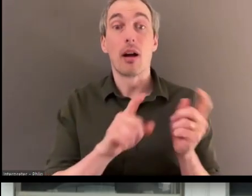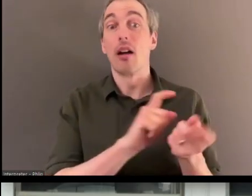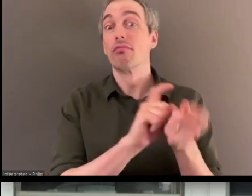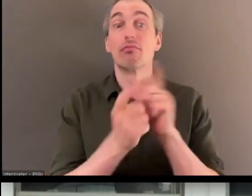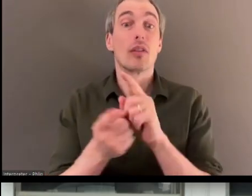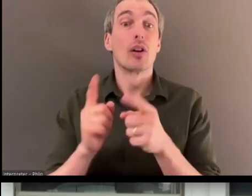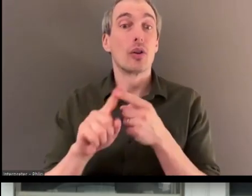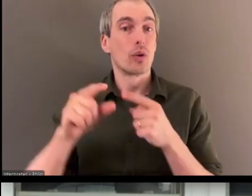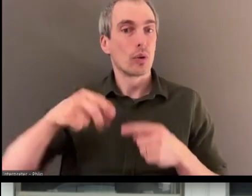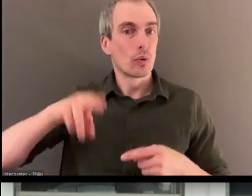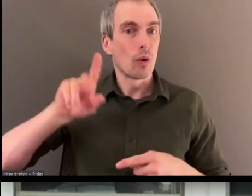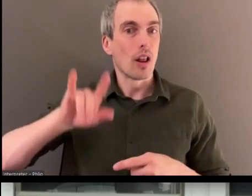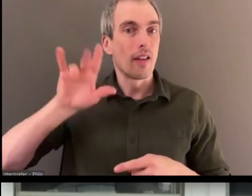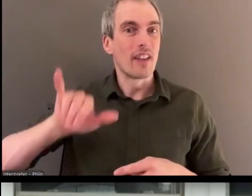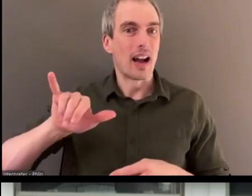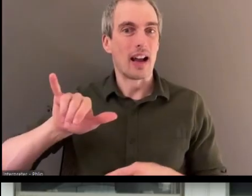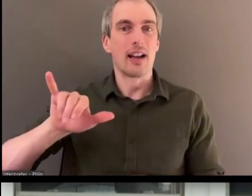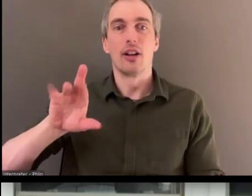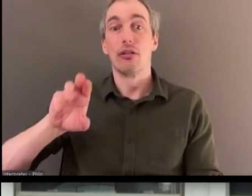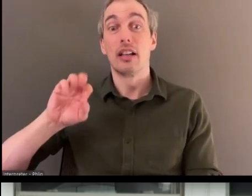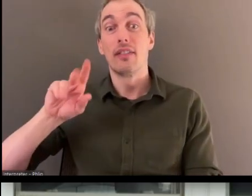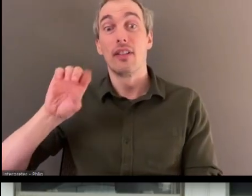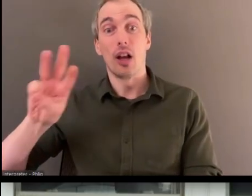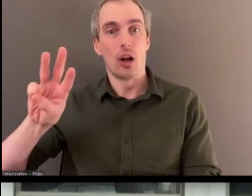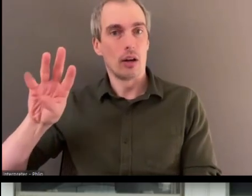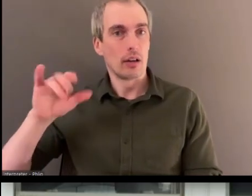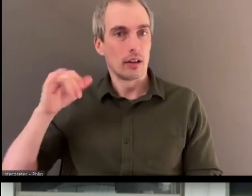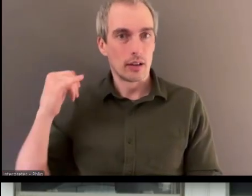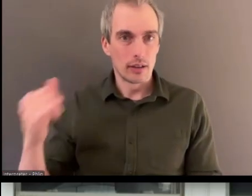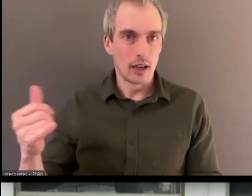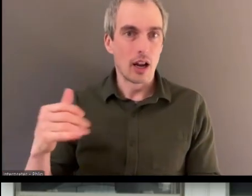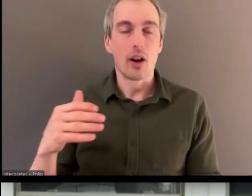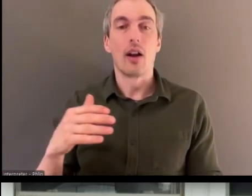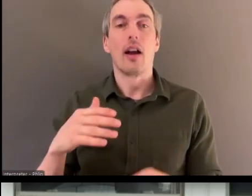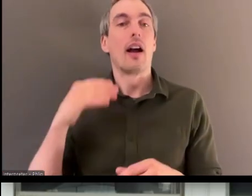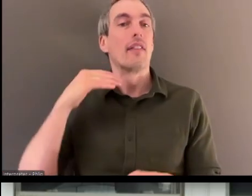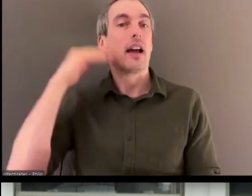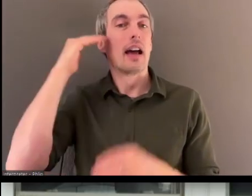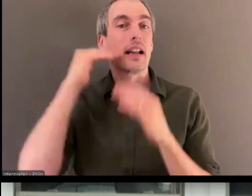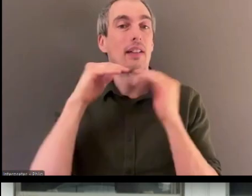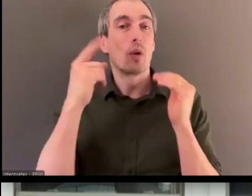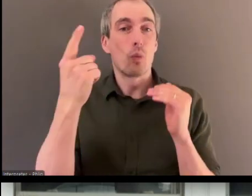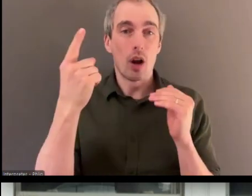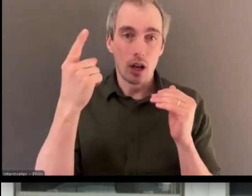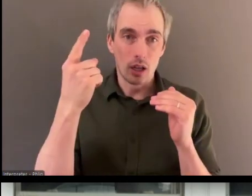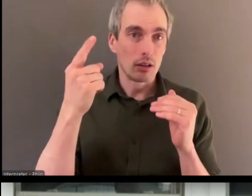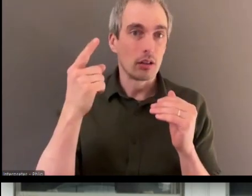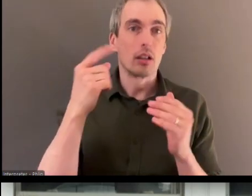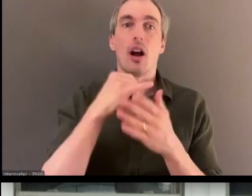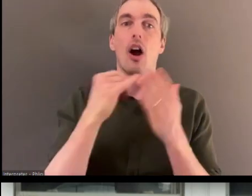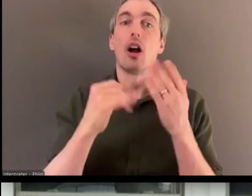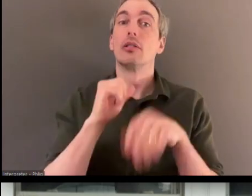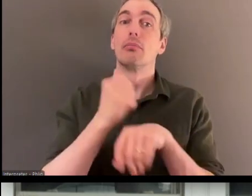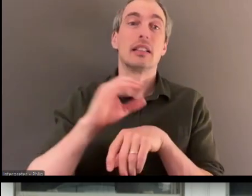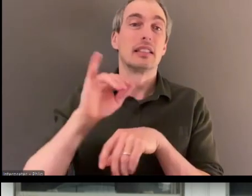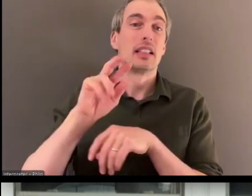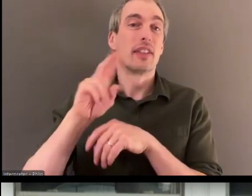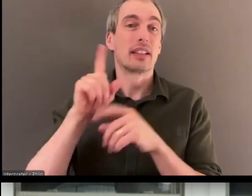The arts-based civic dialogue is heading level one because that was the biggest thing on the page. Heading level two, women's rights in challenging times.